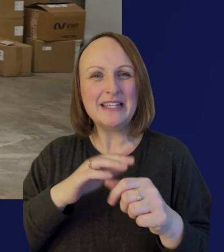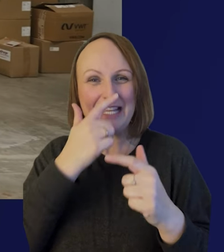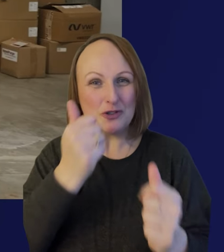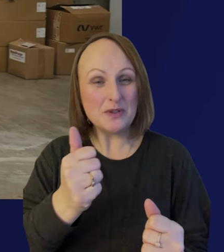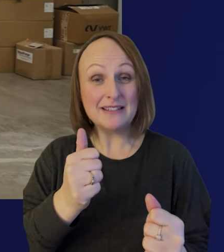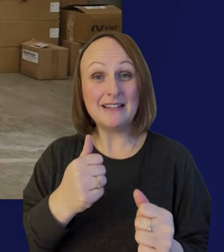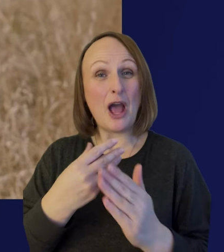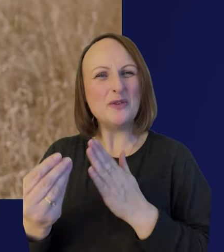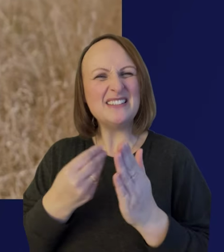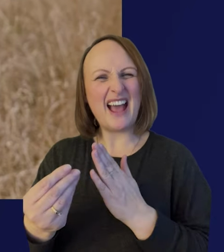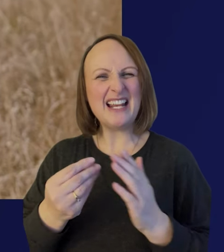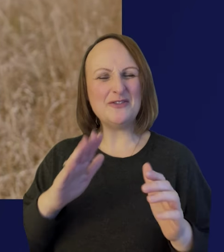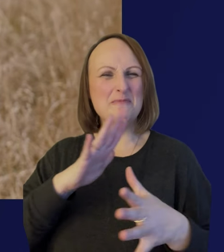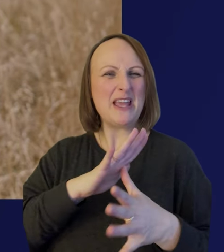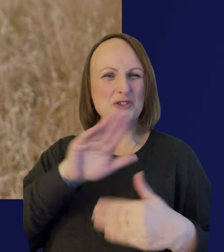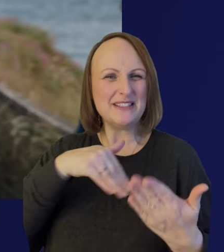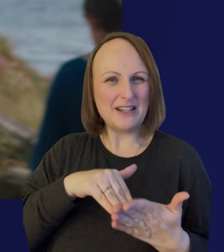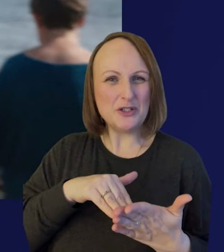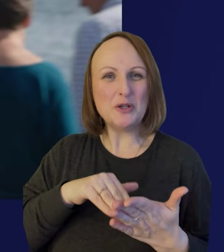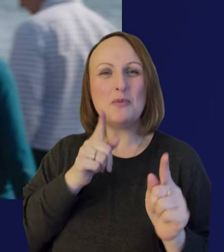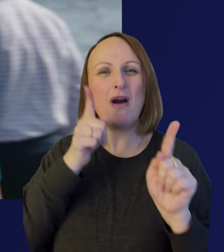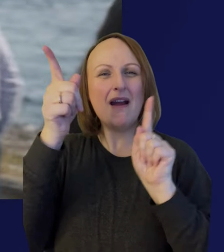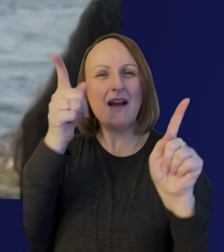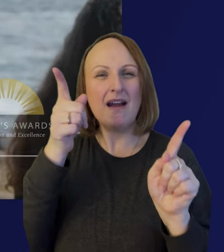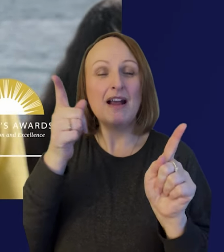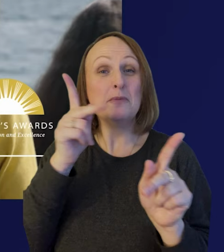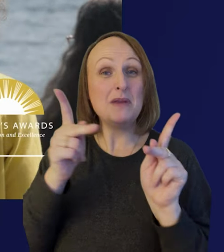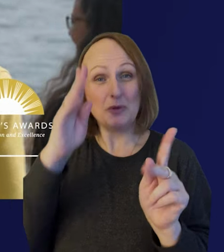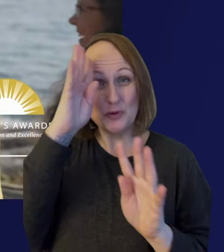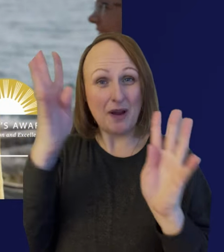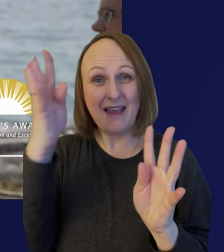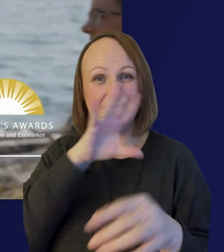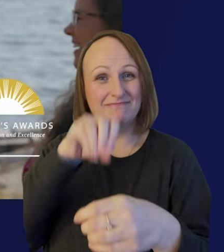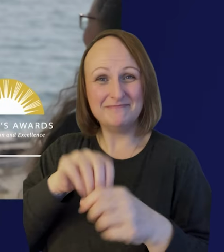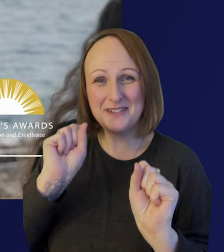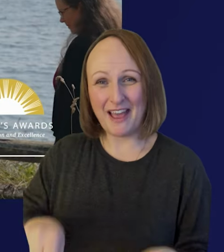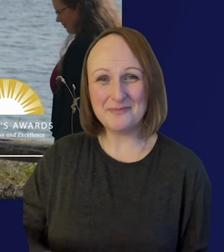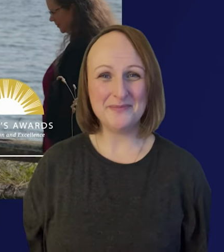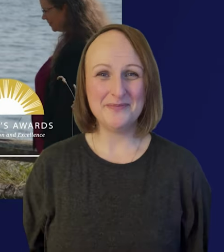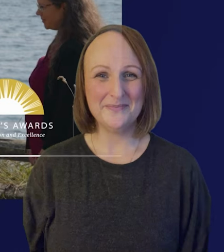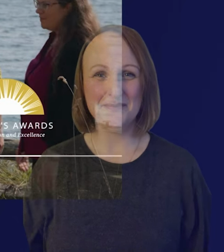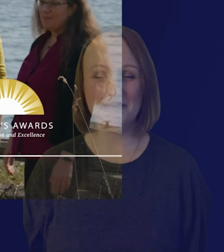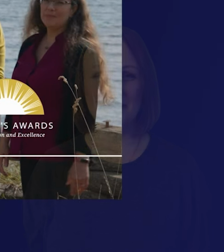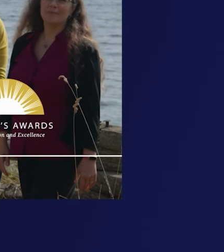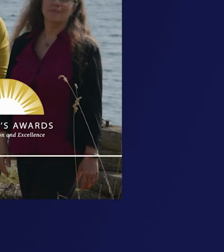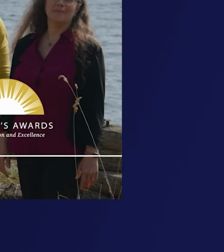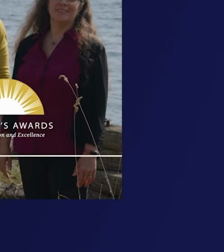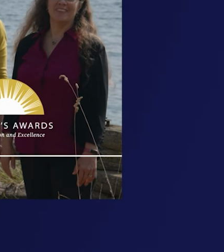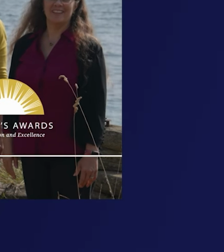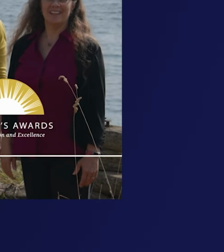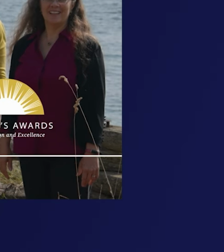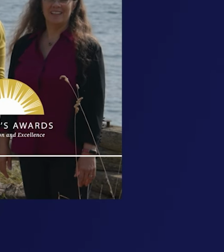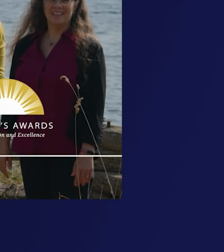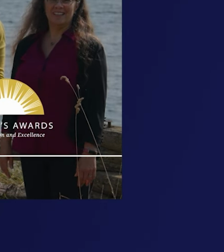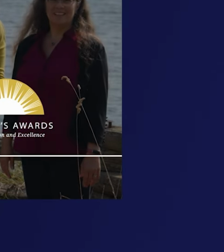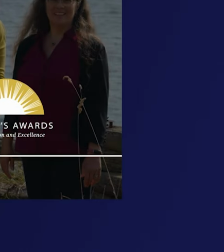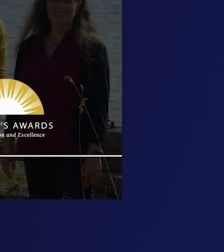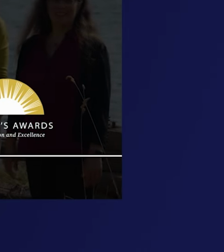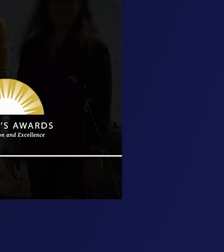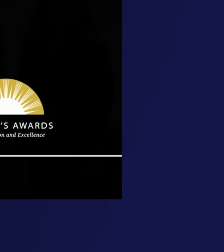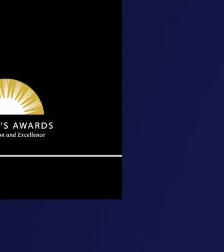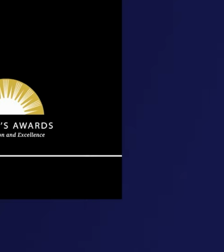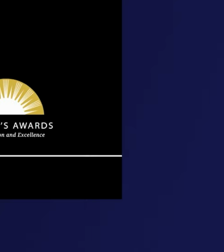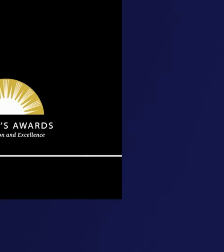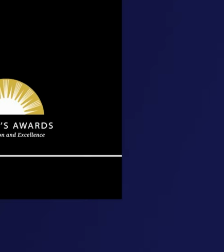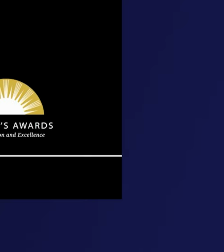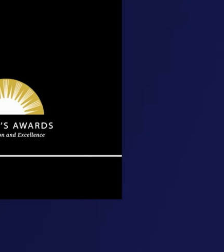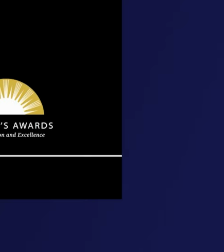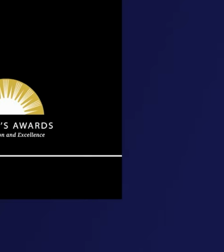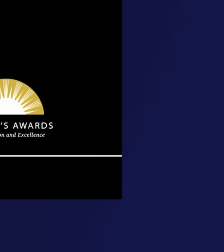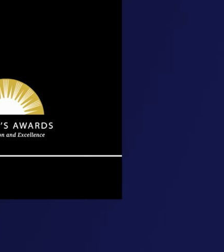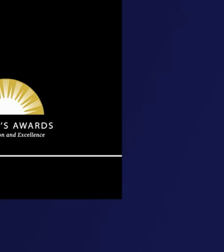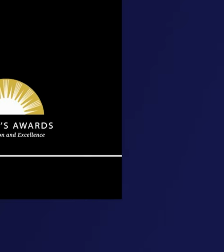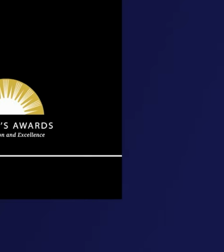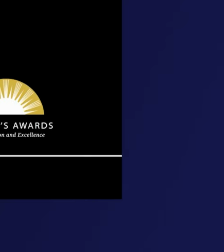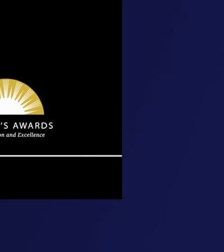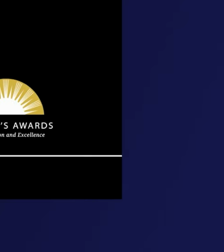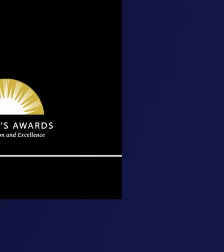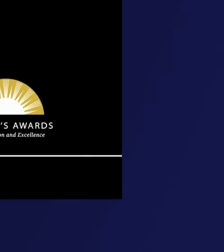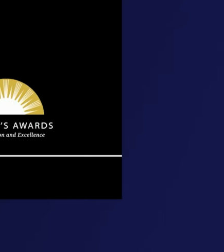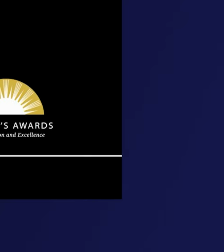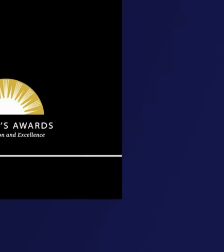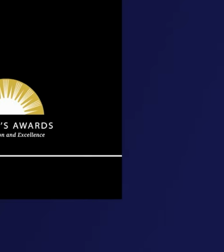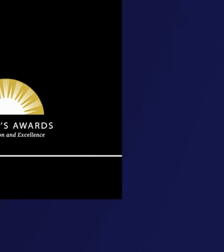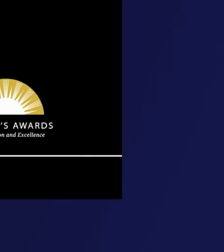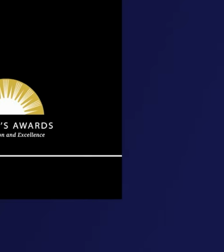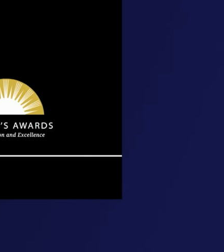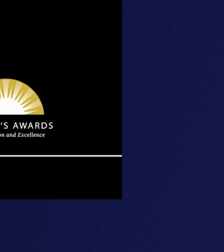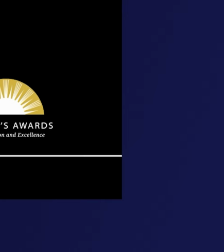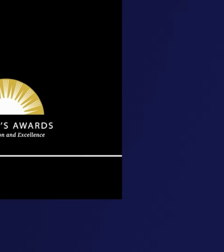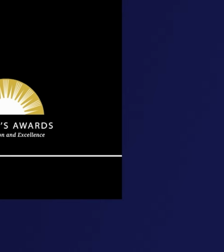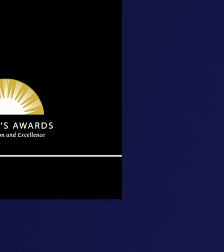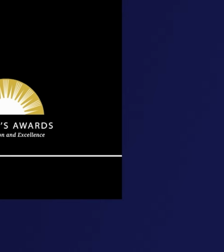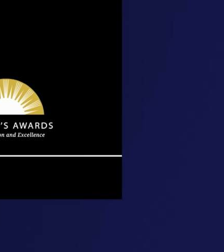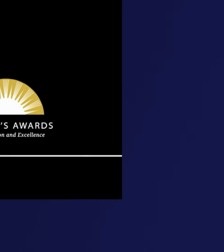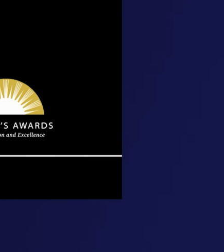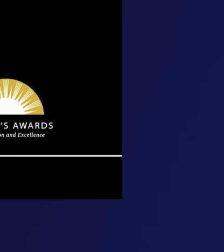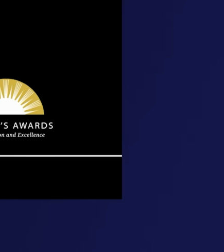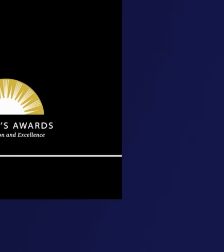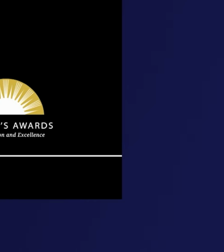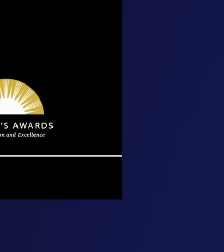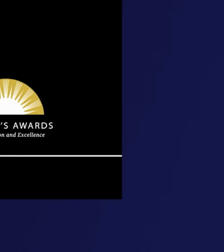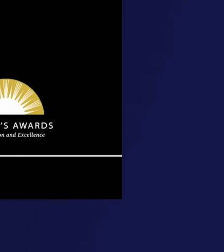major urban centres and get some new businesses and some really creative ideas happening.